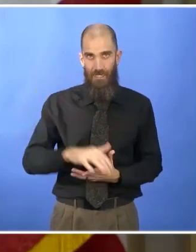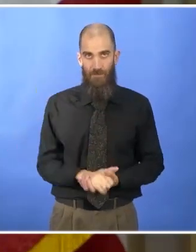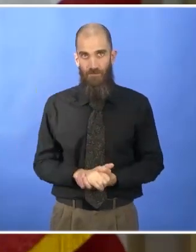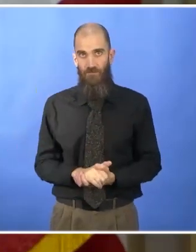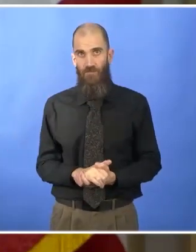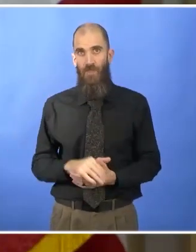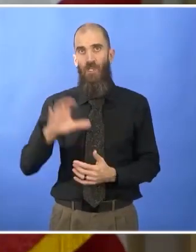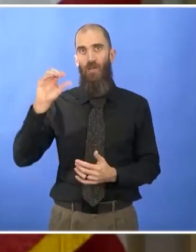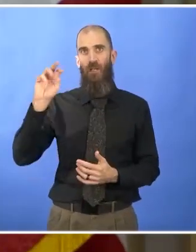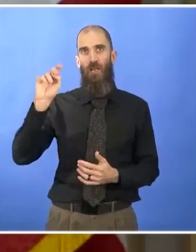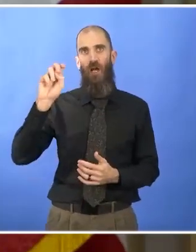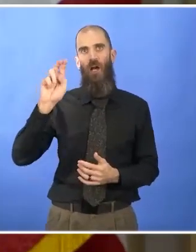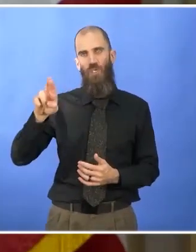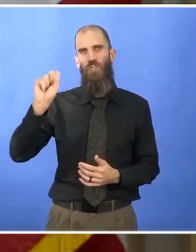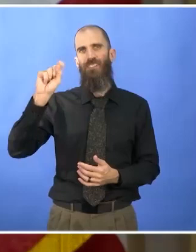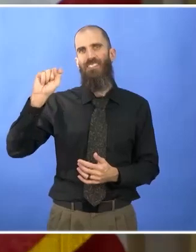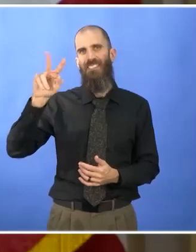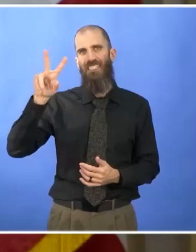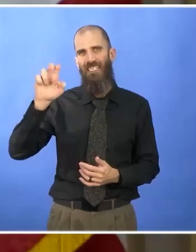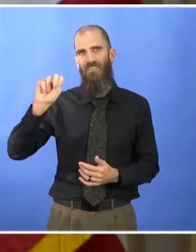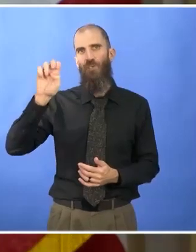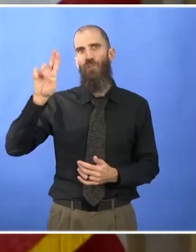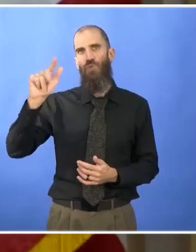CONNOR, STEPHEN, EUGENE, RICHARD, SUSAN, KIM, ERIC, AND